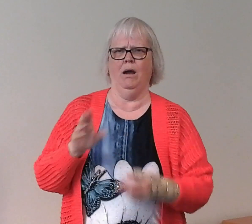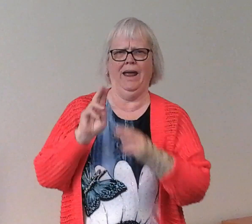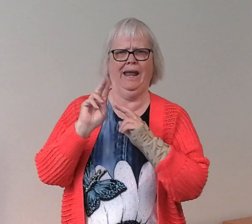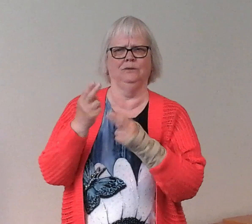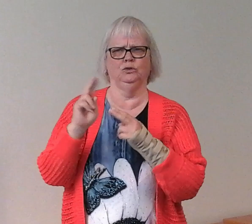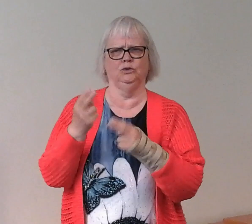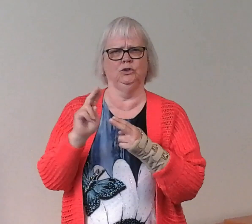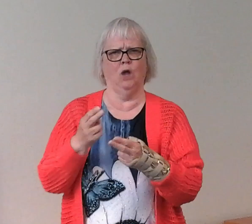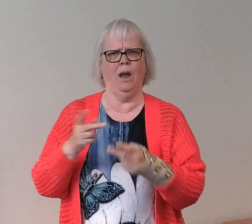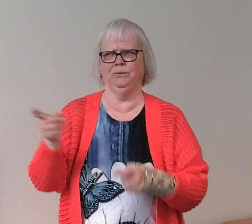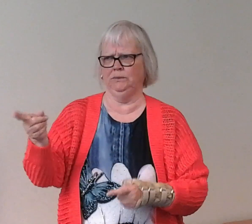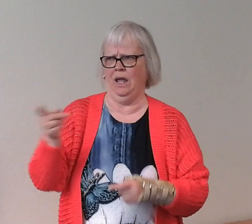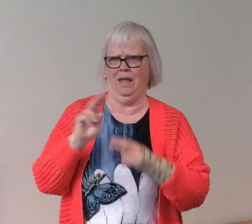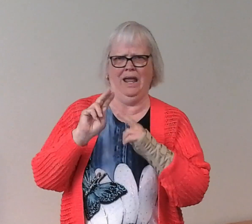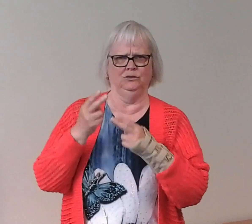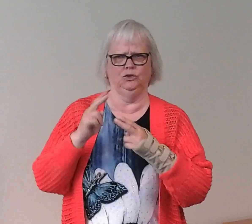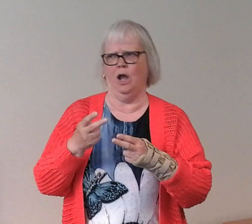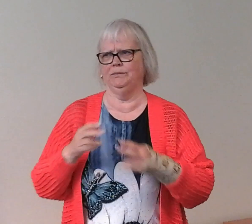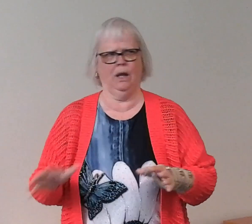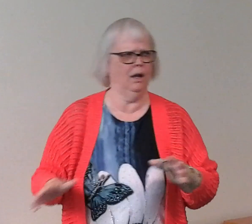don't think is a good thing and it's a shame for the interpreter and it's